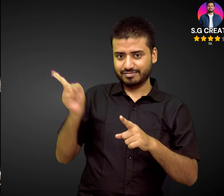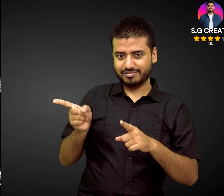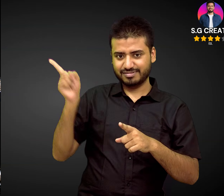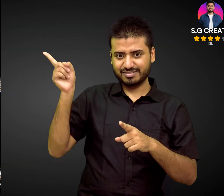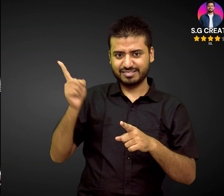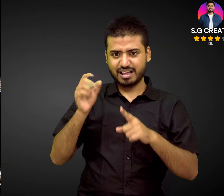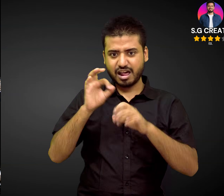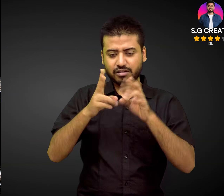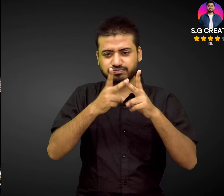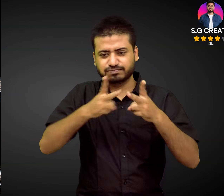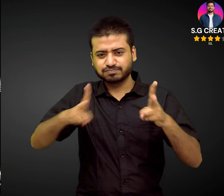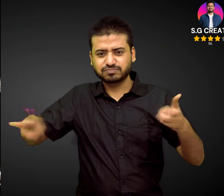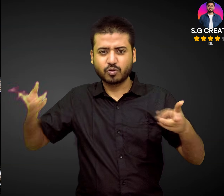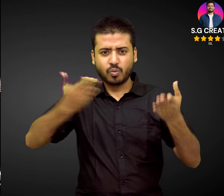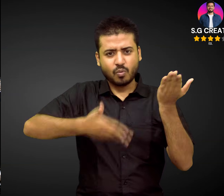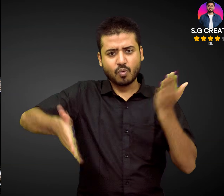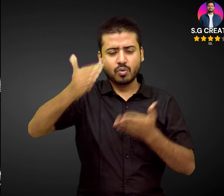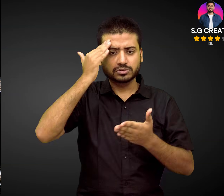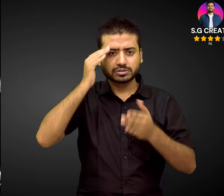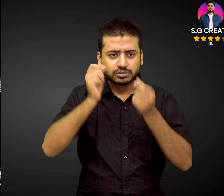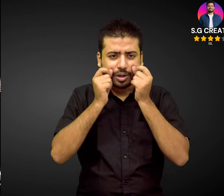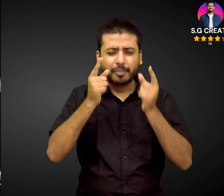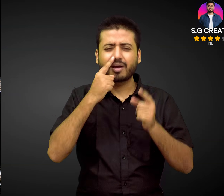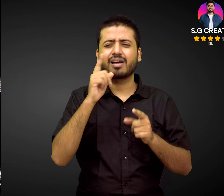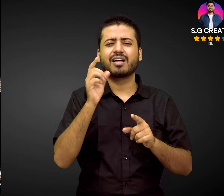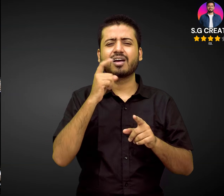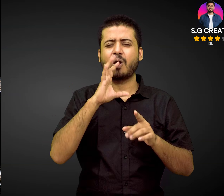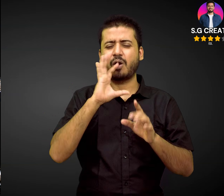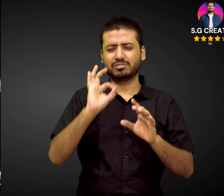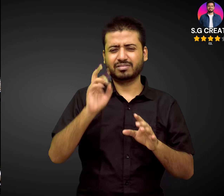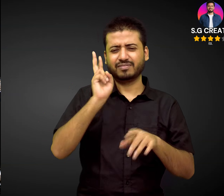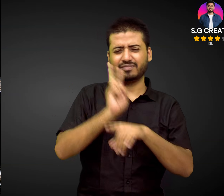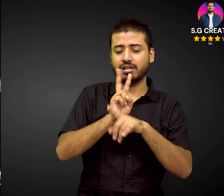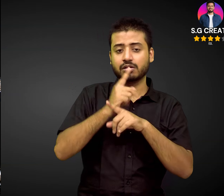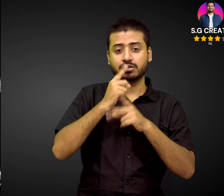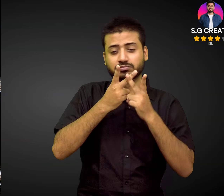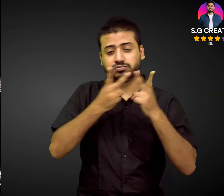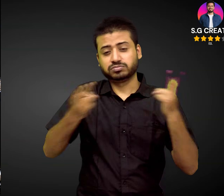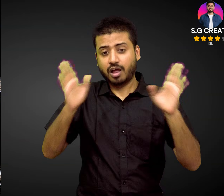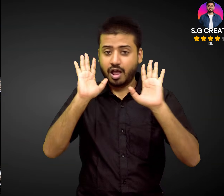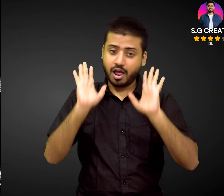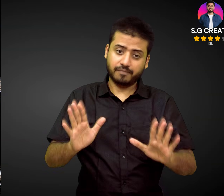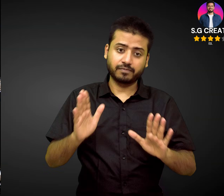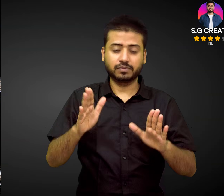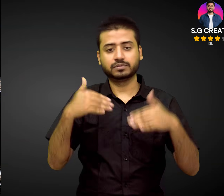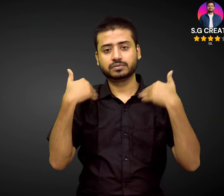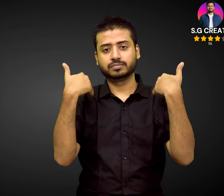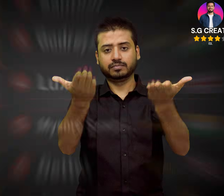ingredients, not their safety or quality. True soap is essentially an organic salt, the sodium